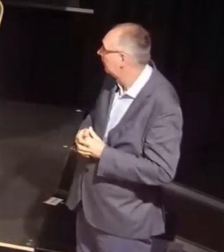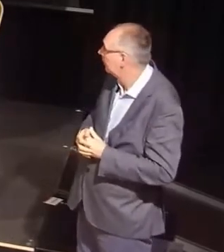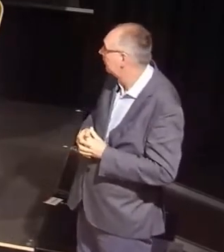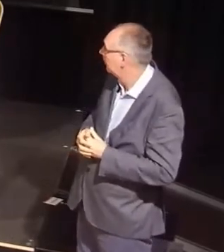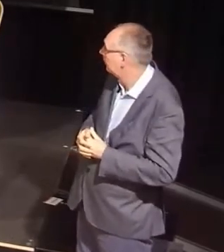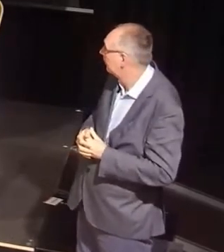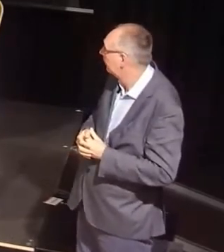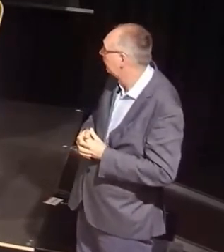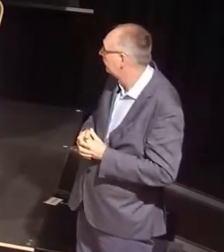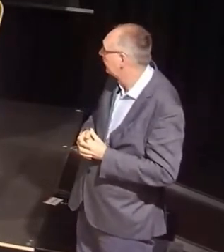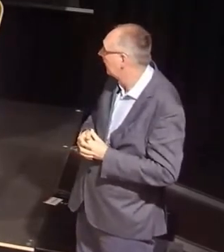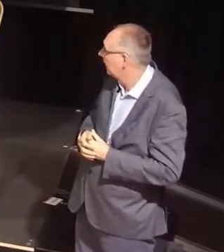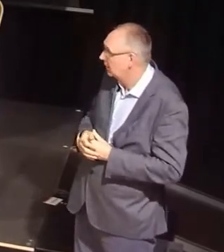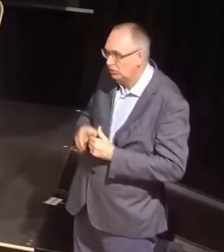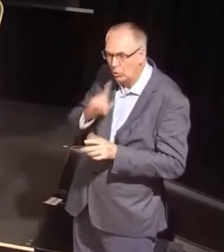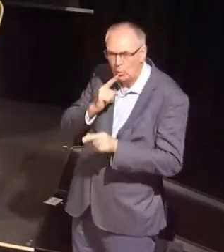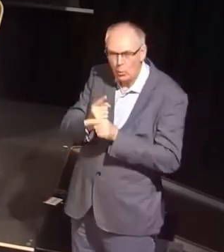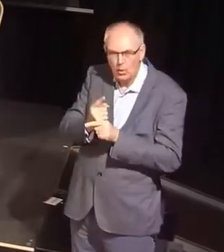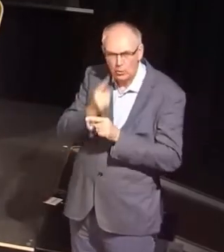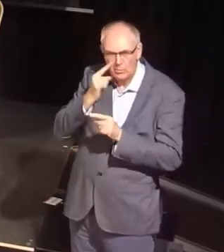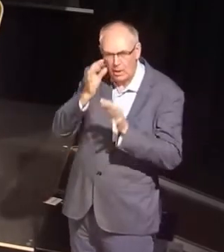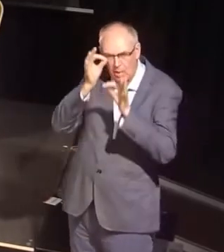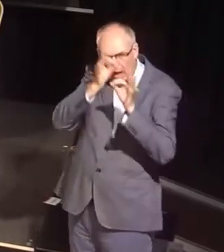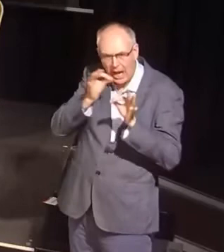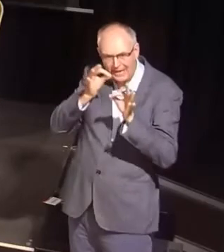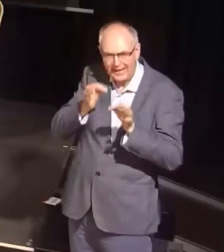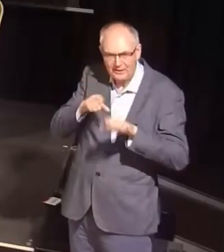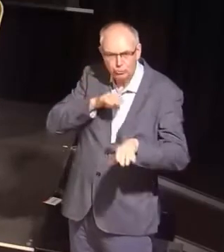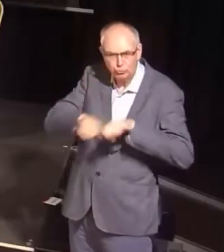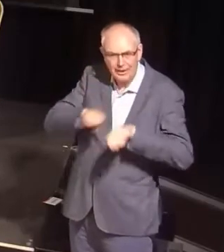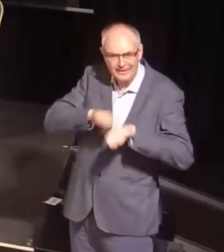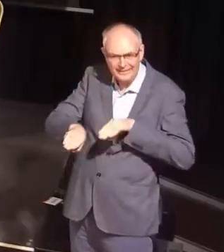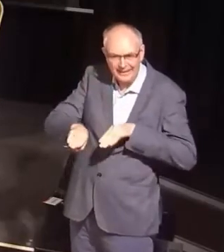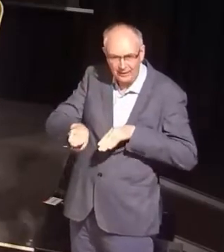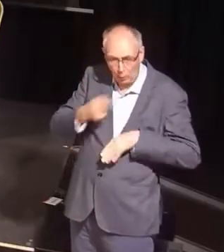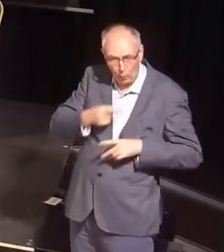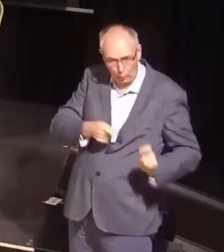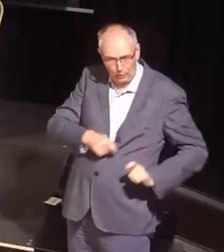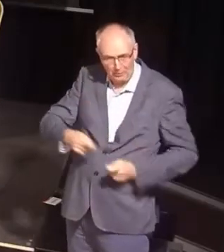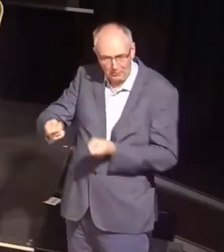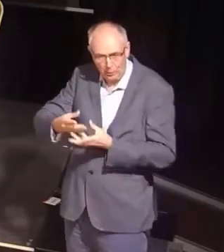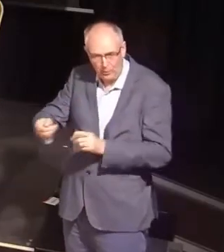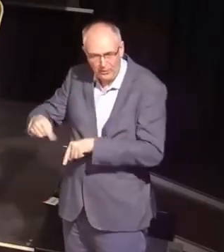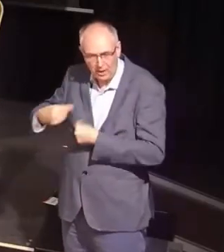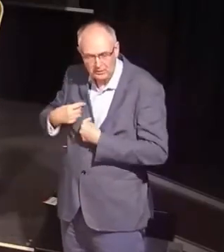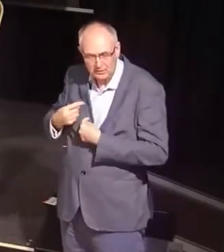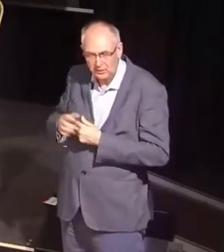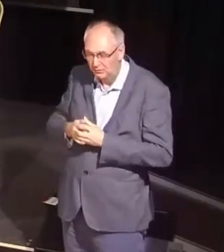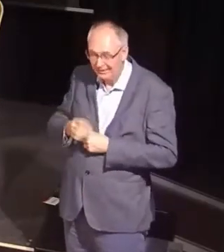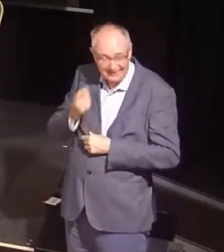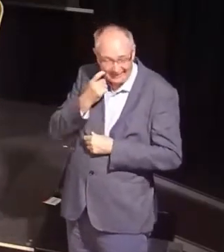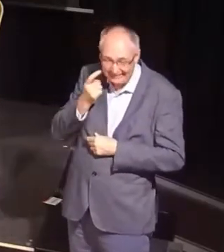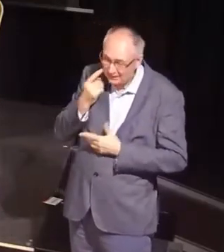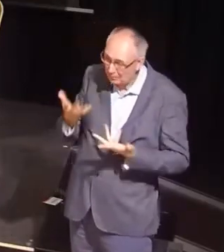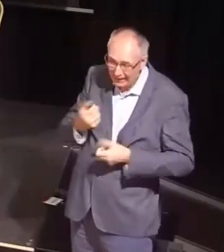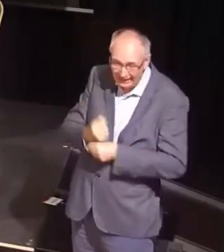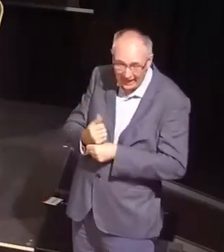eye-gaze racing for a moment. It's something that we take this around with us because it's very easy to play, it's very quick to set up